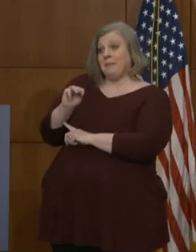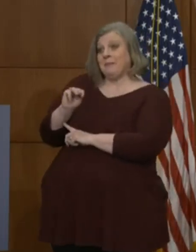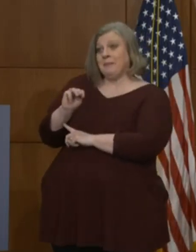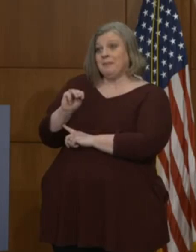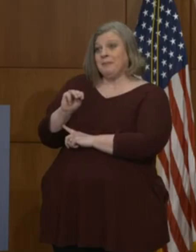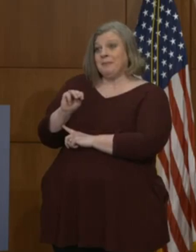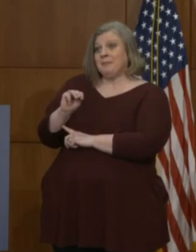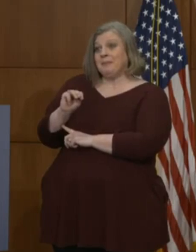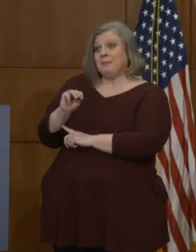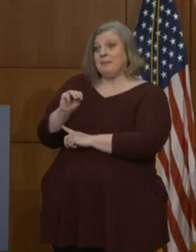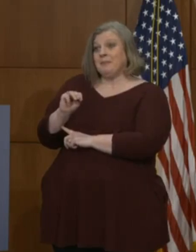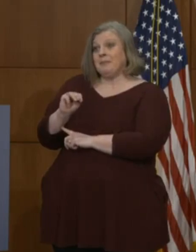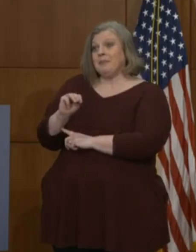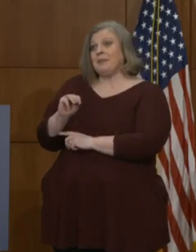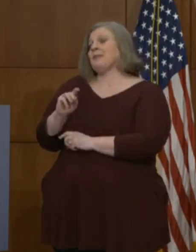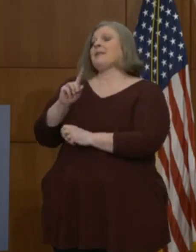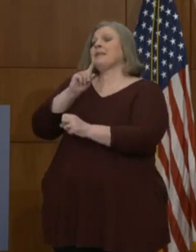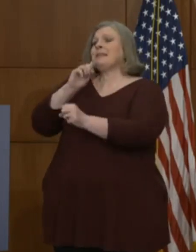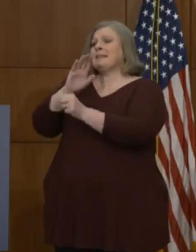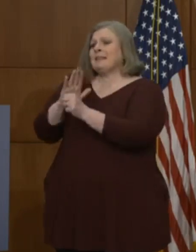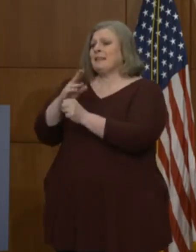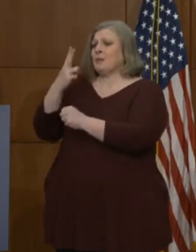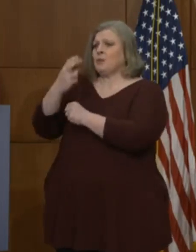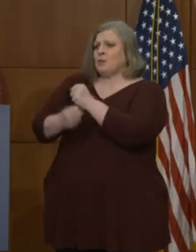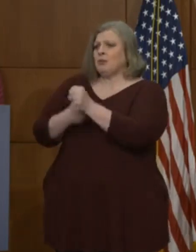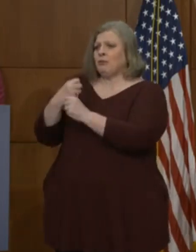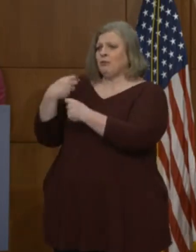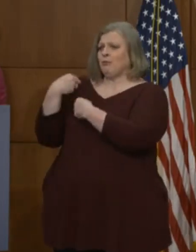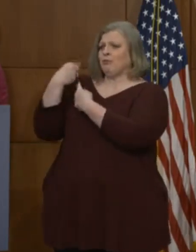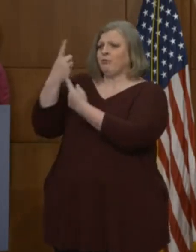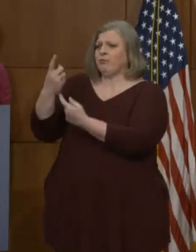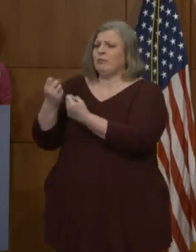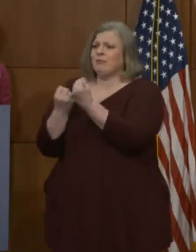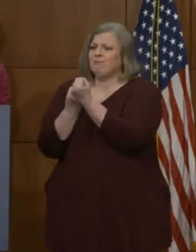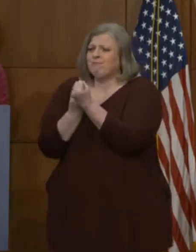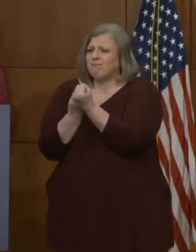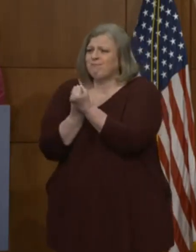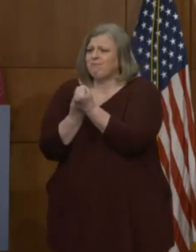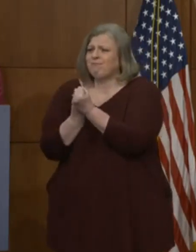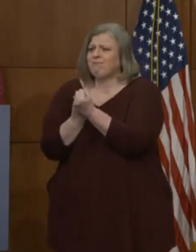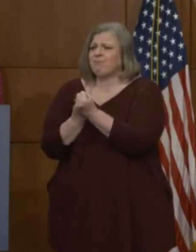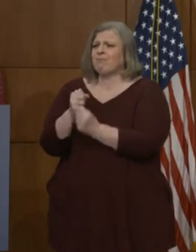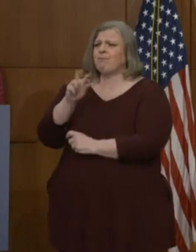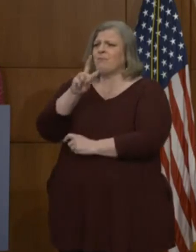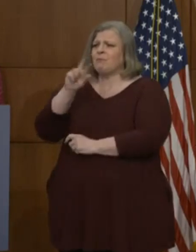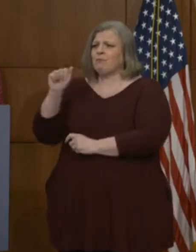A FORMER TEACHER AND PEDIATRIC OCCUPATIONAL THERAPIST HAS OCCUPATIONAL THERAPIST HAS DEDICATED THE PAST TWO YEARS TO DEDICATED THE PAST TWO YEARS TO ADVOCATING FOR VIRGINIA’S EARLY